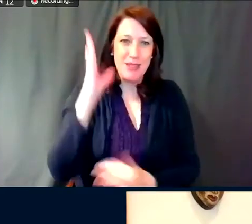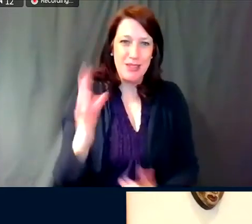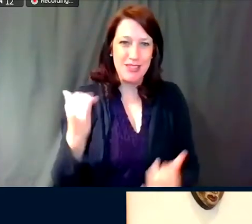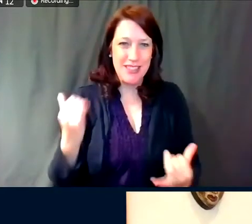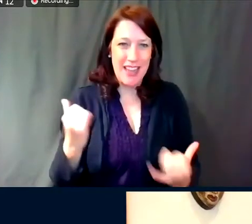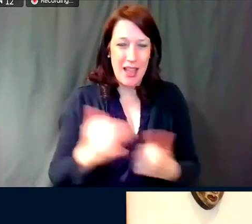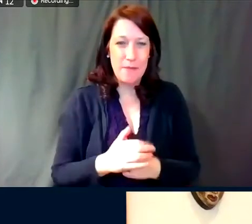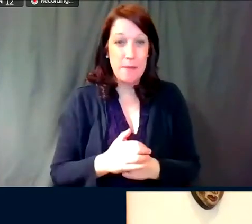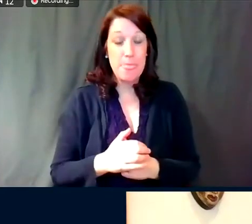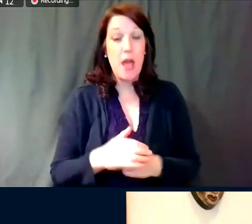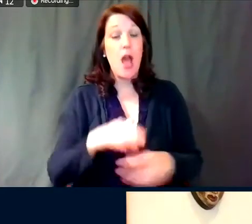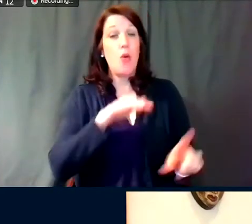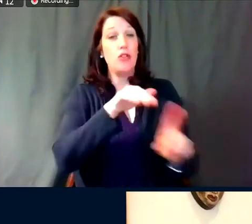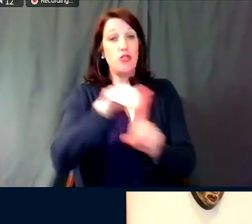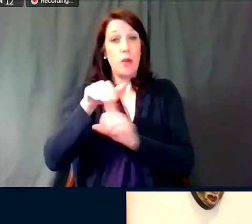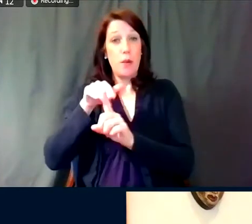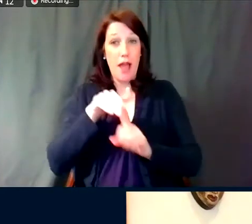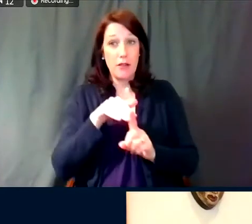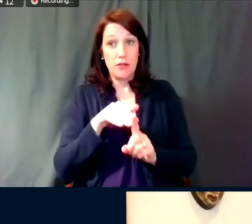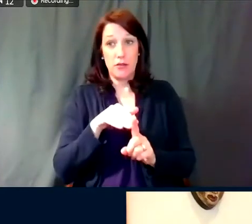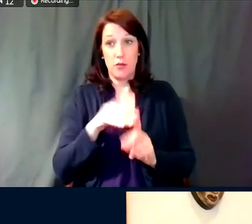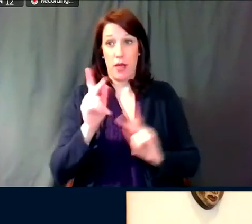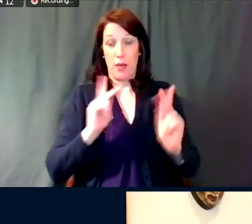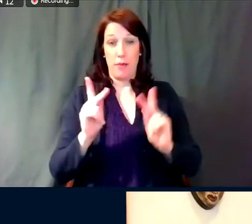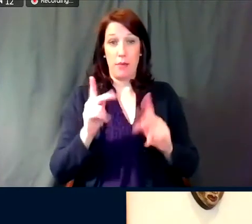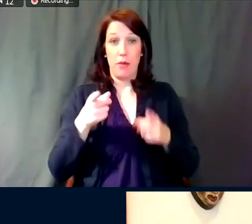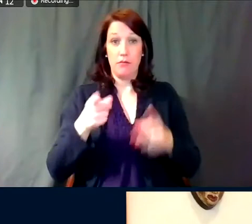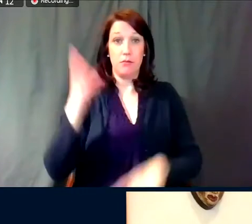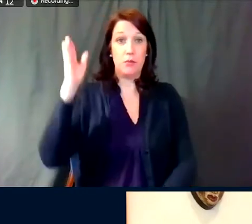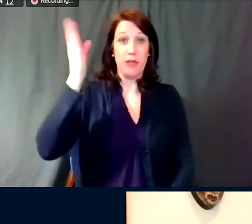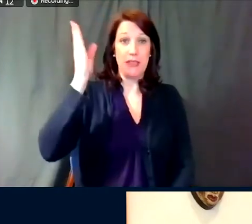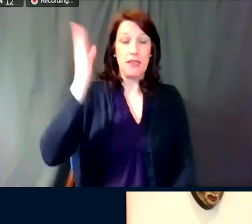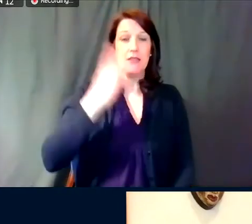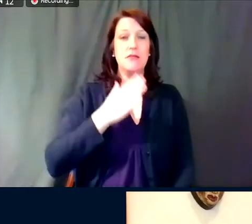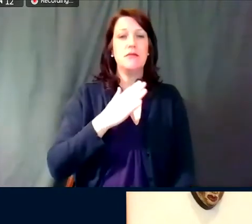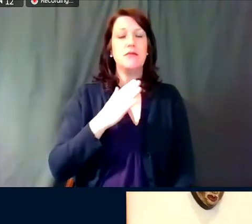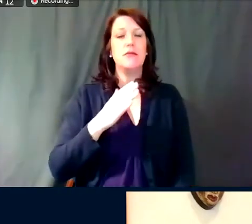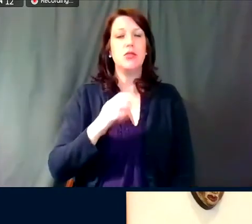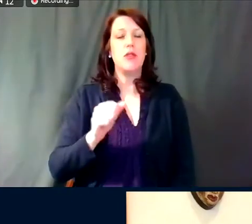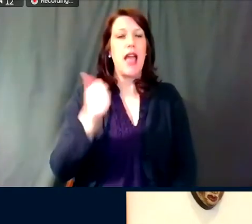TO OUTSTANDING SPEAKERS TODAY. I WANT TO REMIND YOU THAT AS PEOPLE ARE GIVING PRESENTATIONS